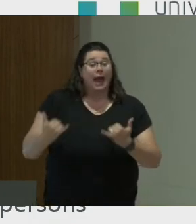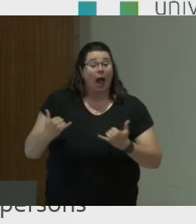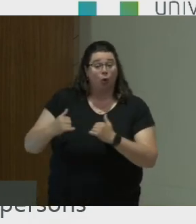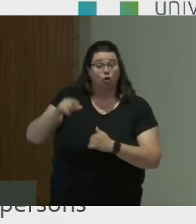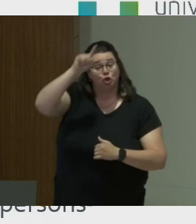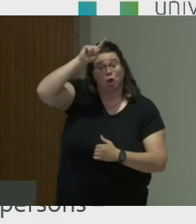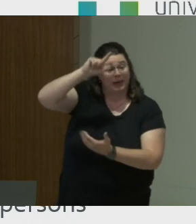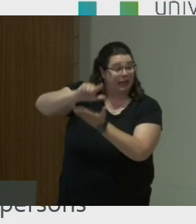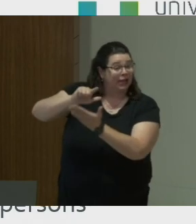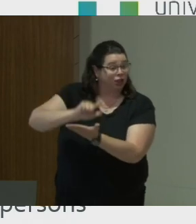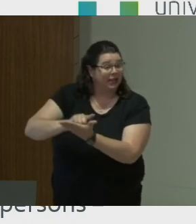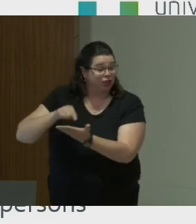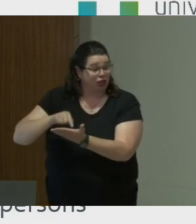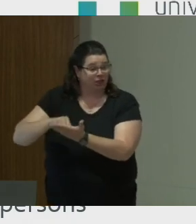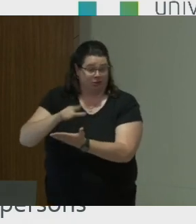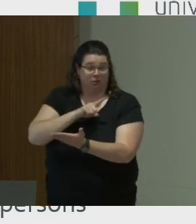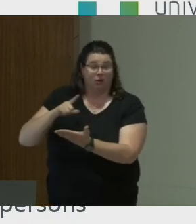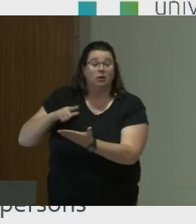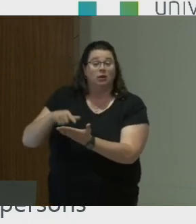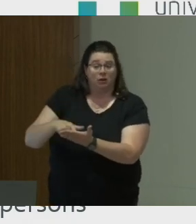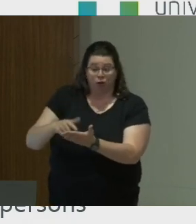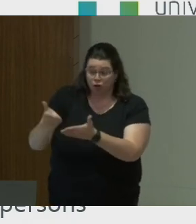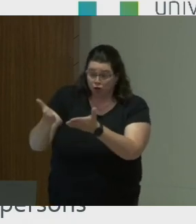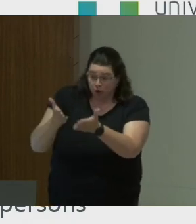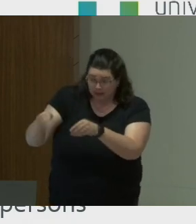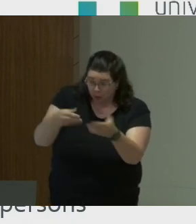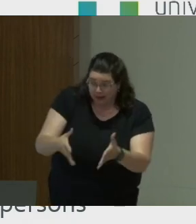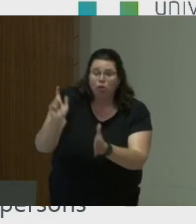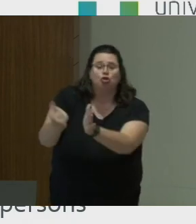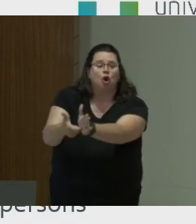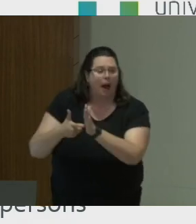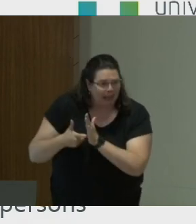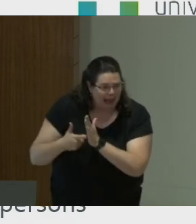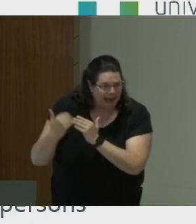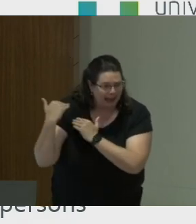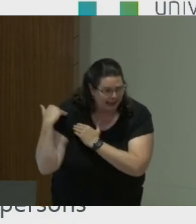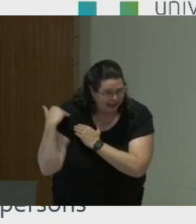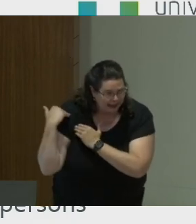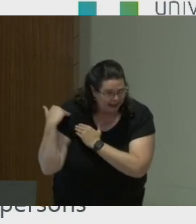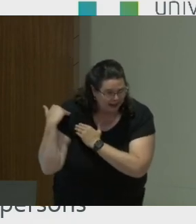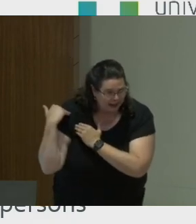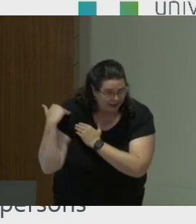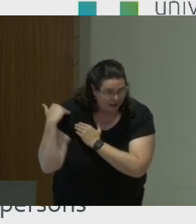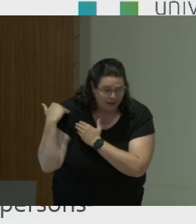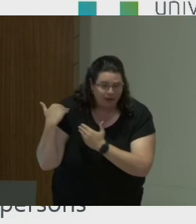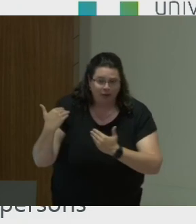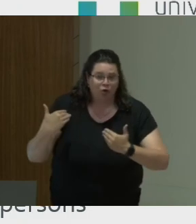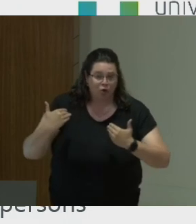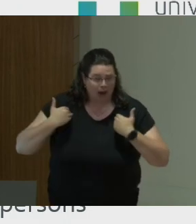an obligation of the service providers in that field to have some sort of violence protection